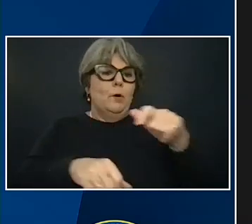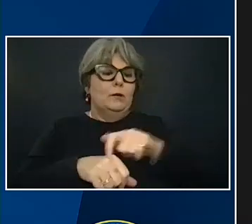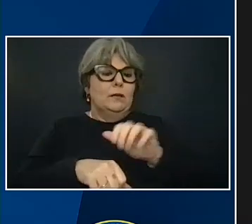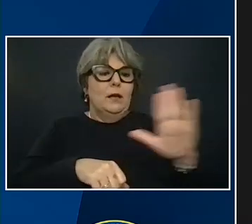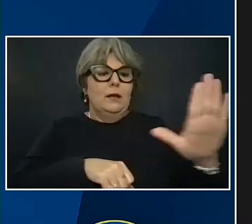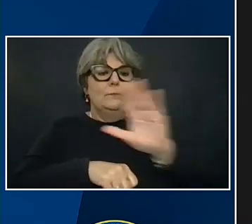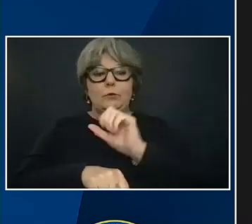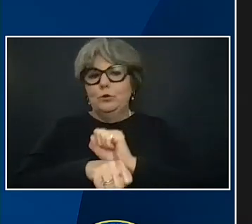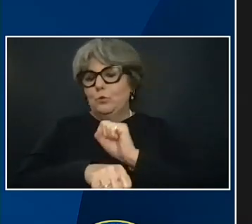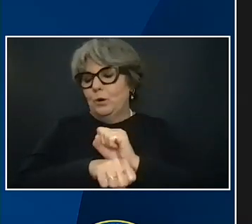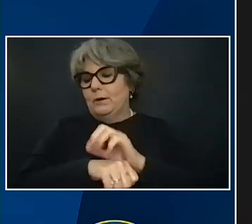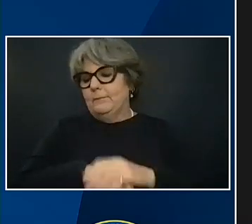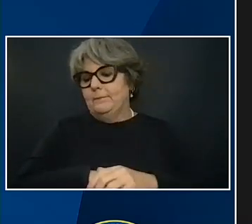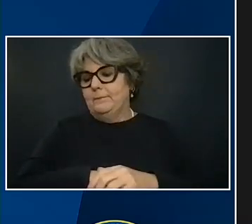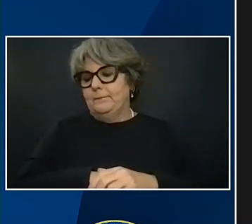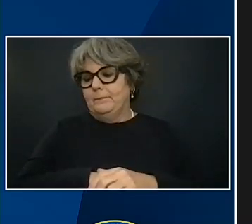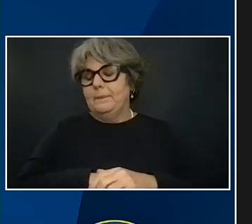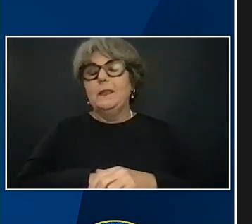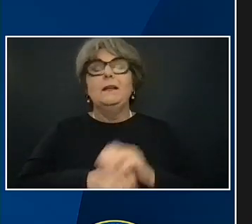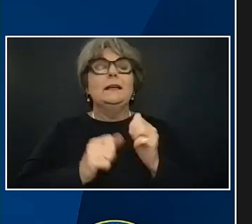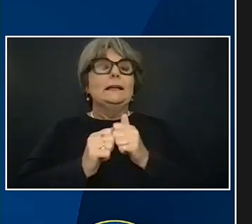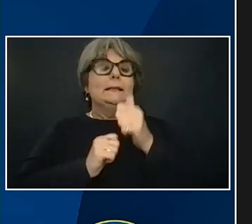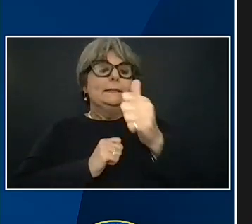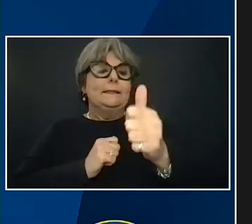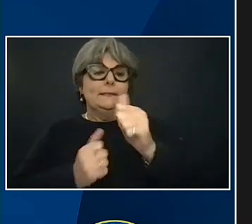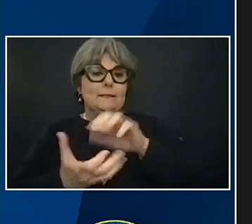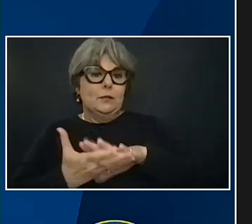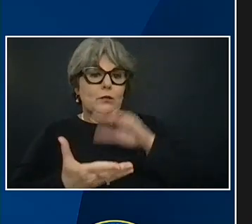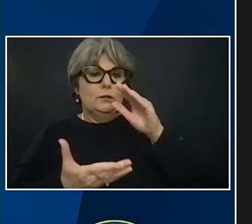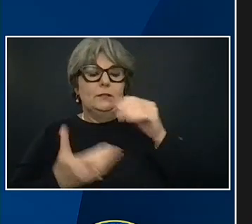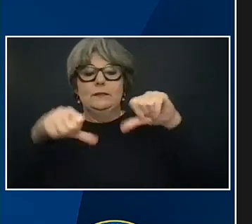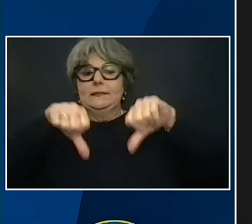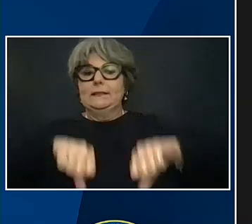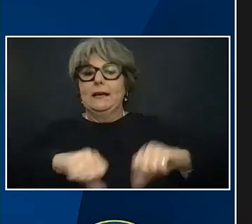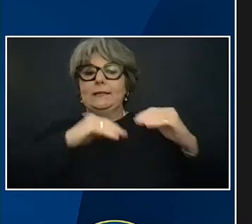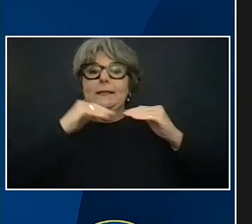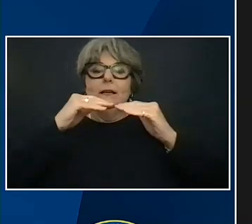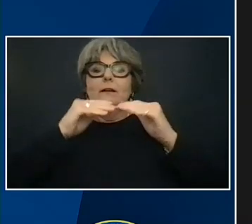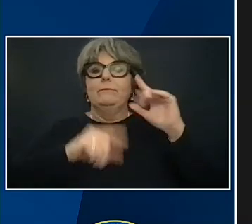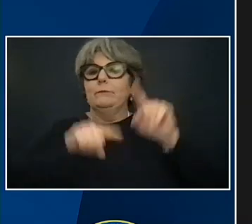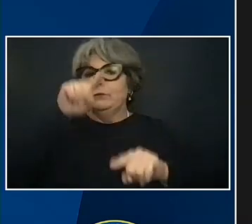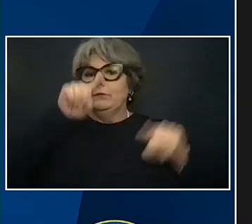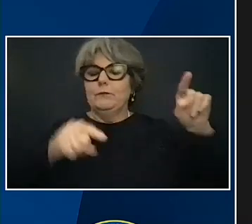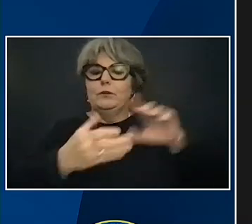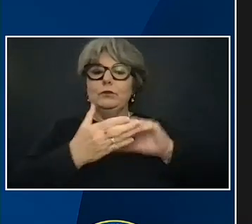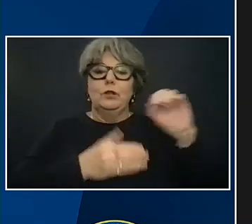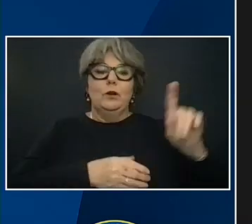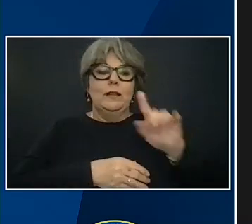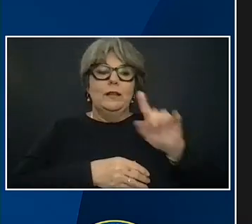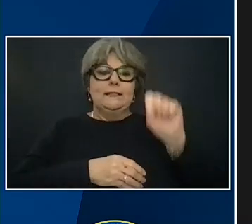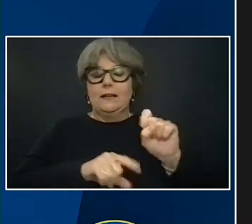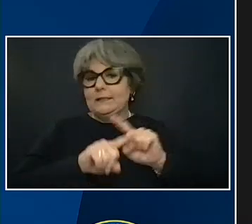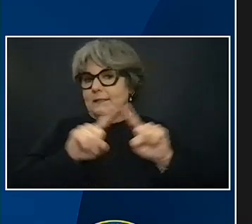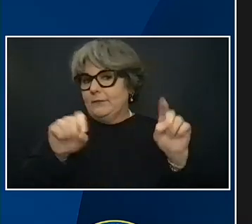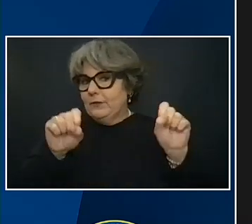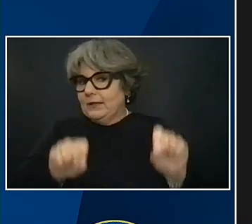Removing access to distance learning also denies equity for diverse learning styles , the differently abled, those who use